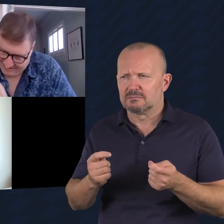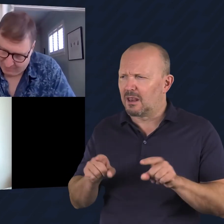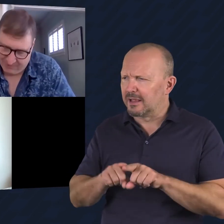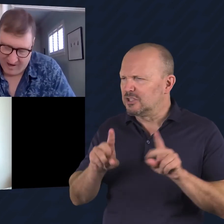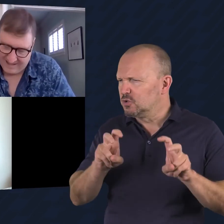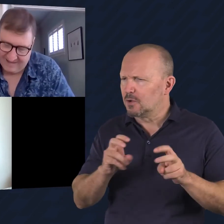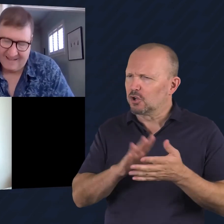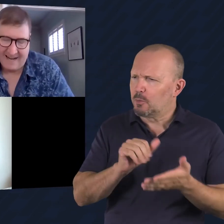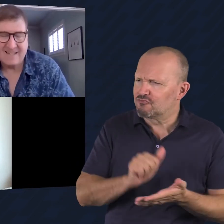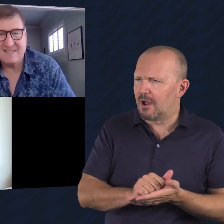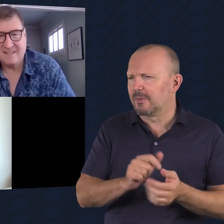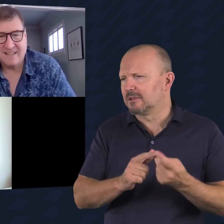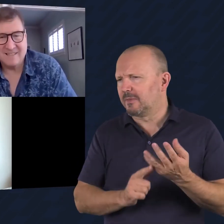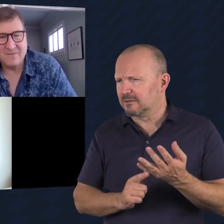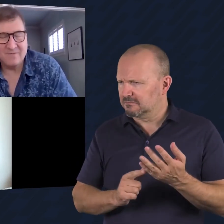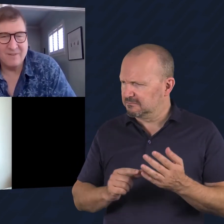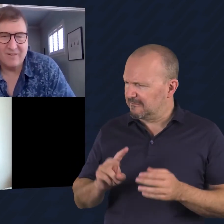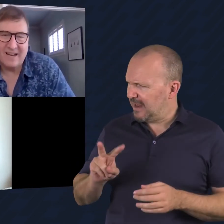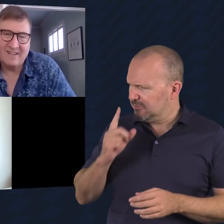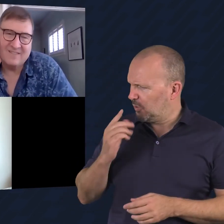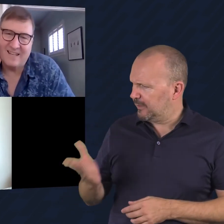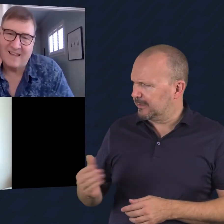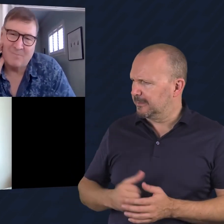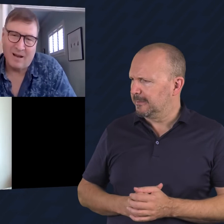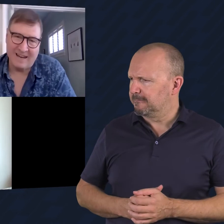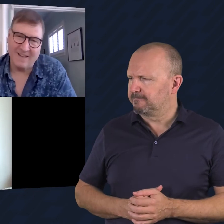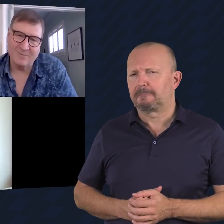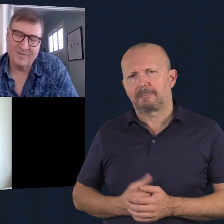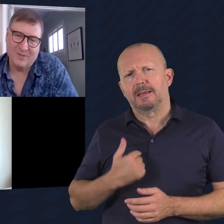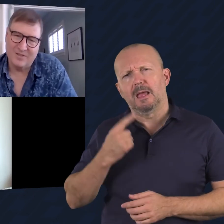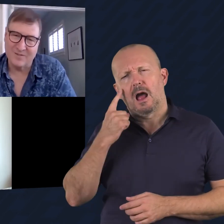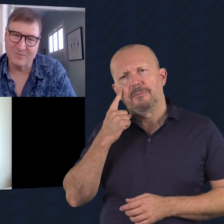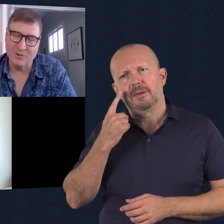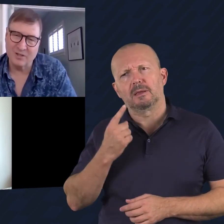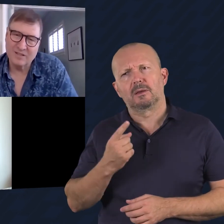copyright and access and things. Valarie, how do you see that playing out with future work?